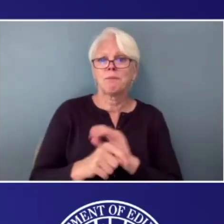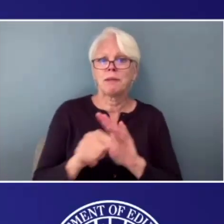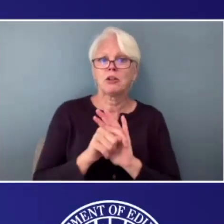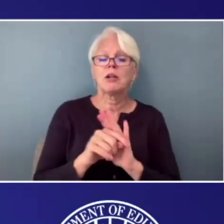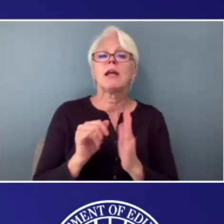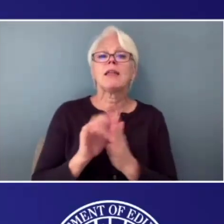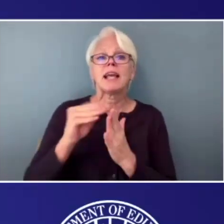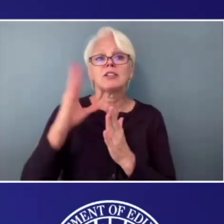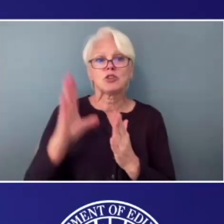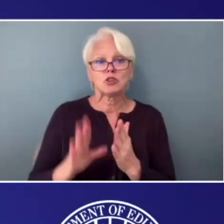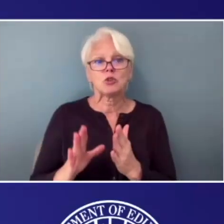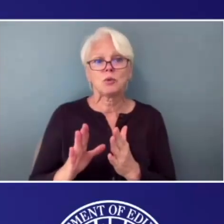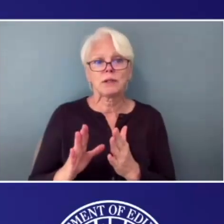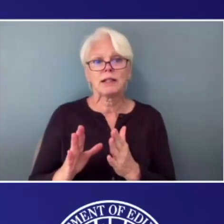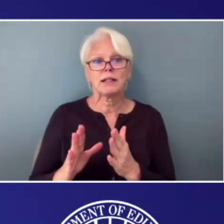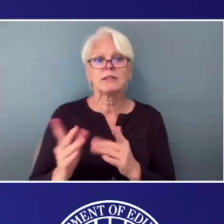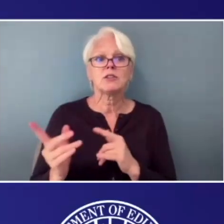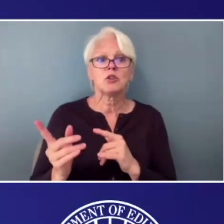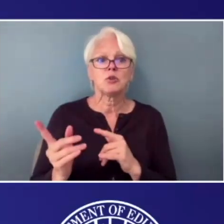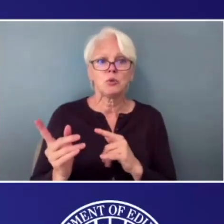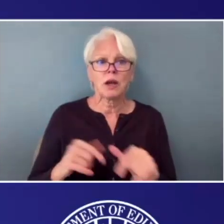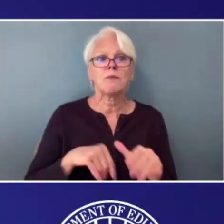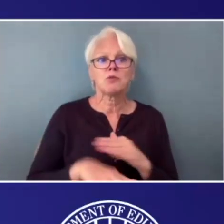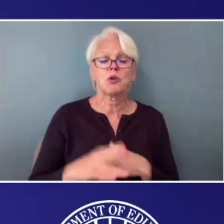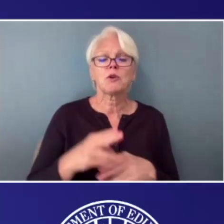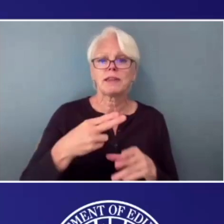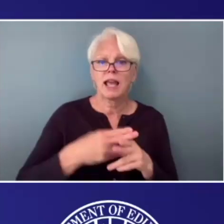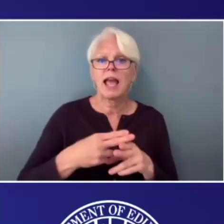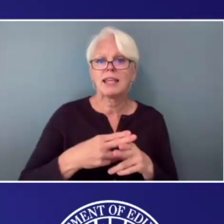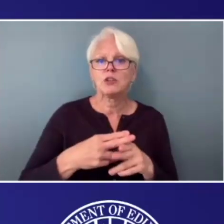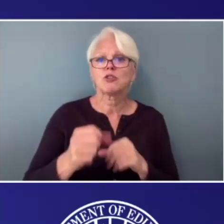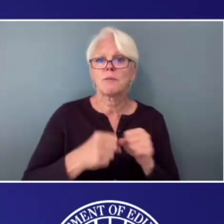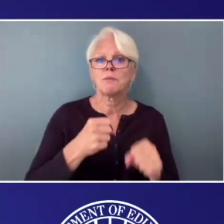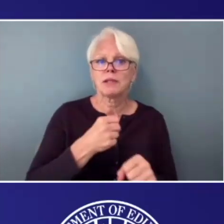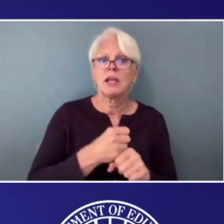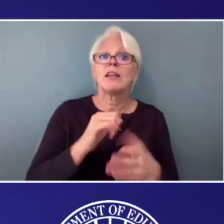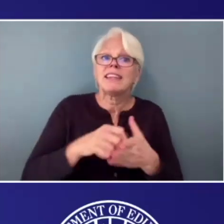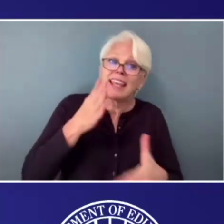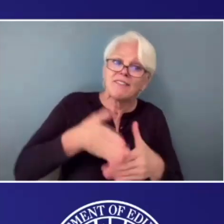in that, in that interim year are able to finish their studies under the loan,